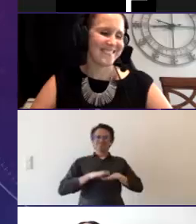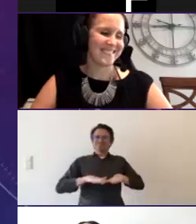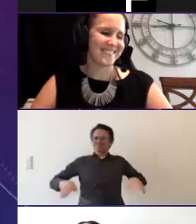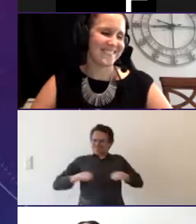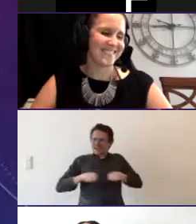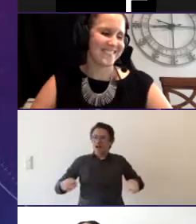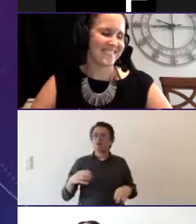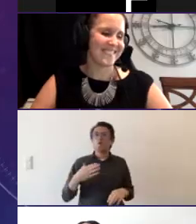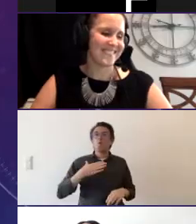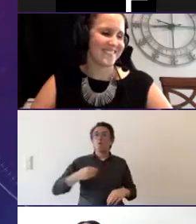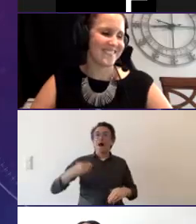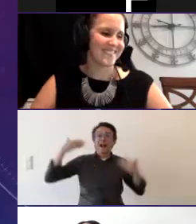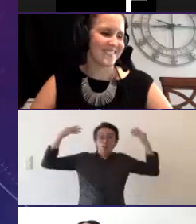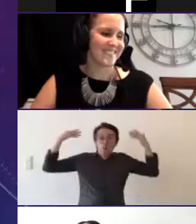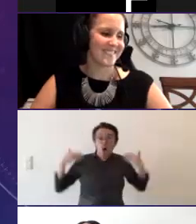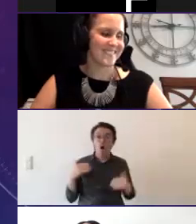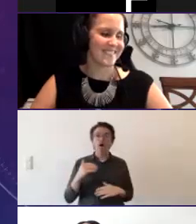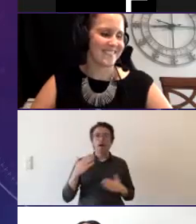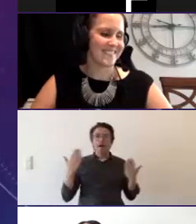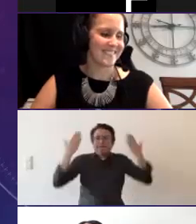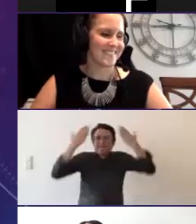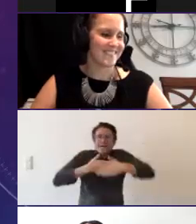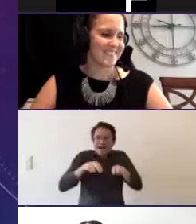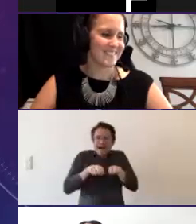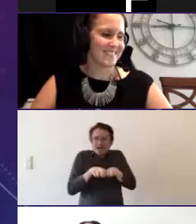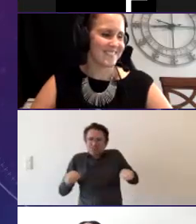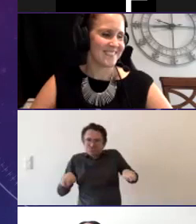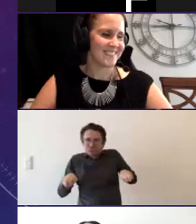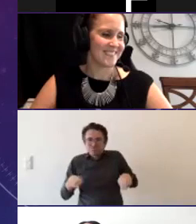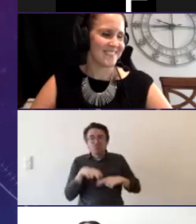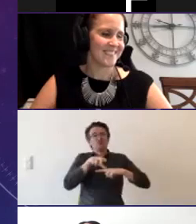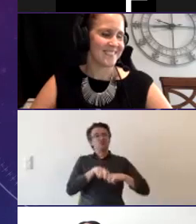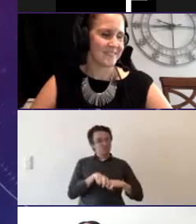every day that I do presentations with a friend so it's fun to be able to do this